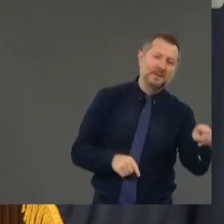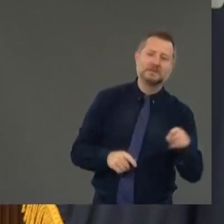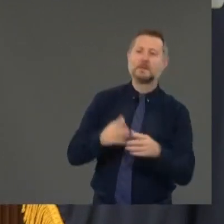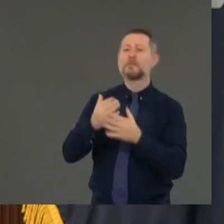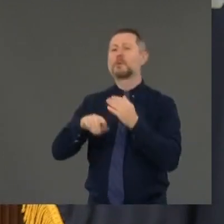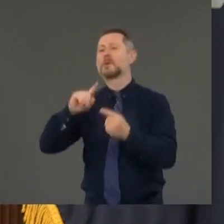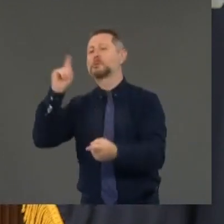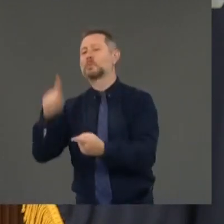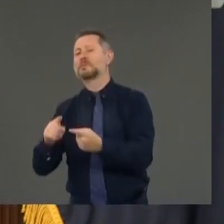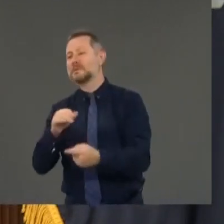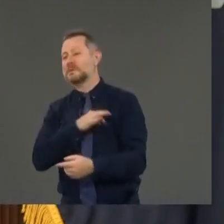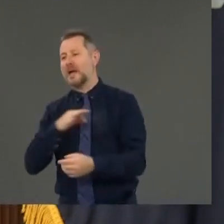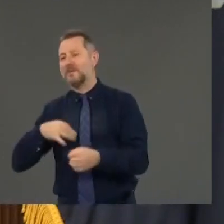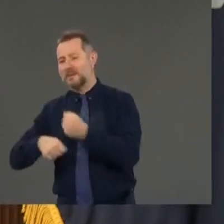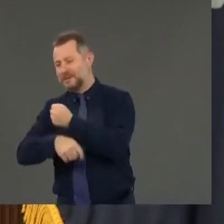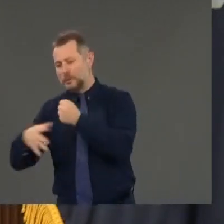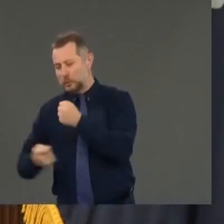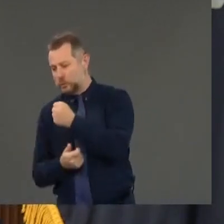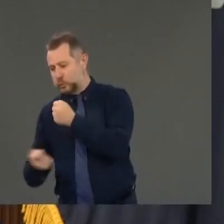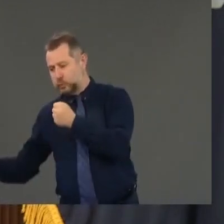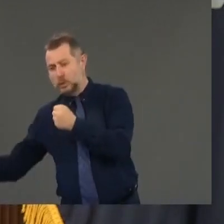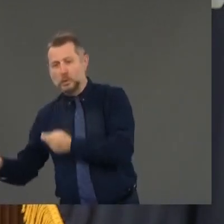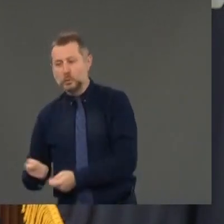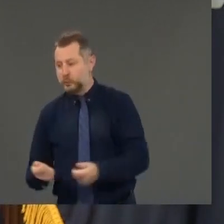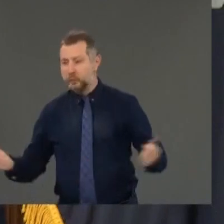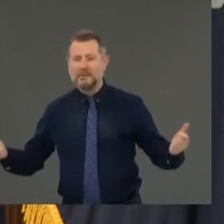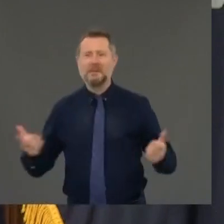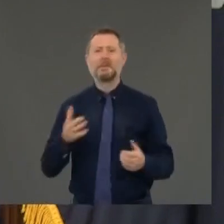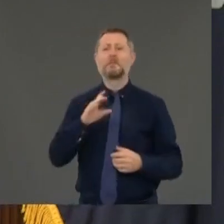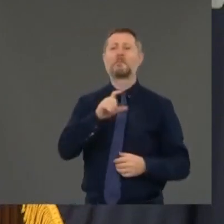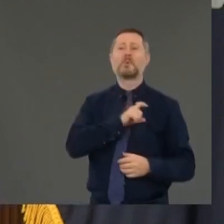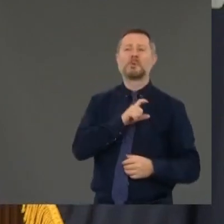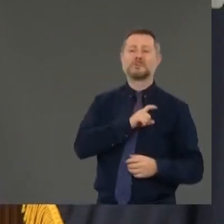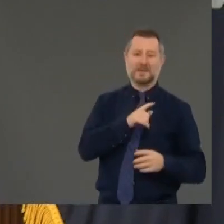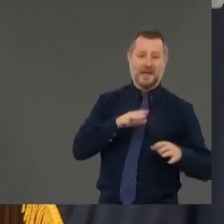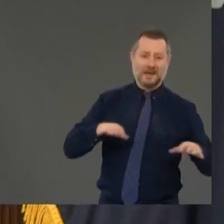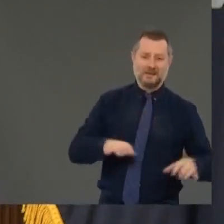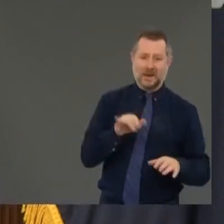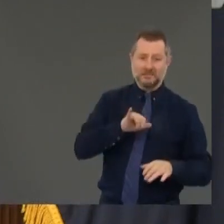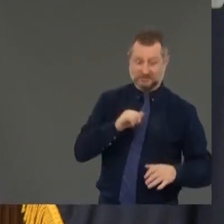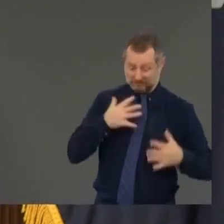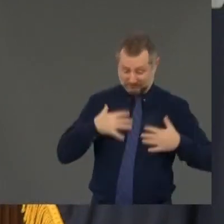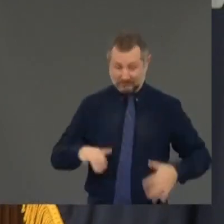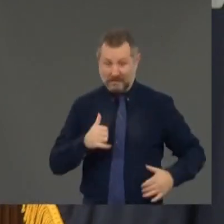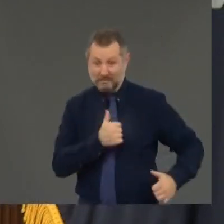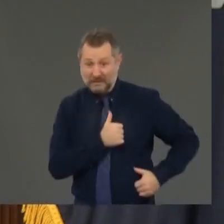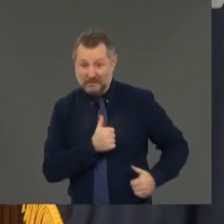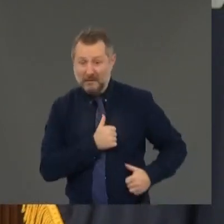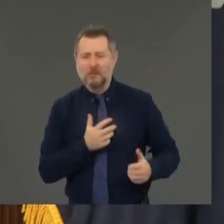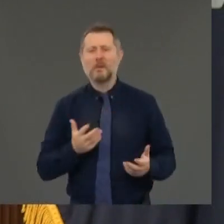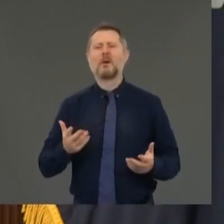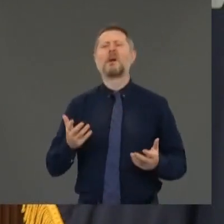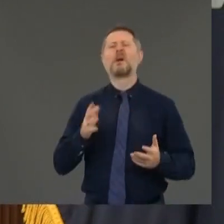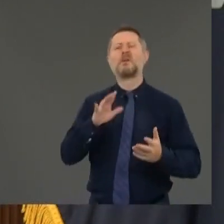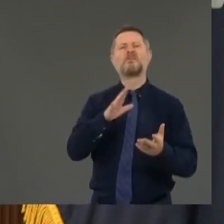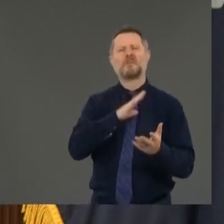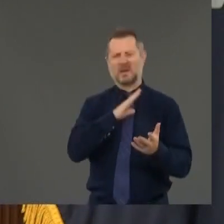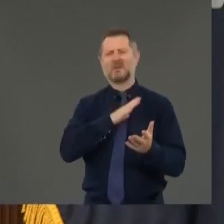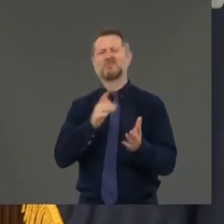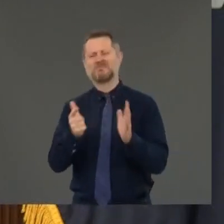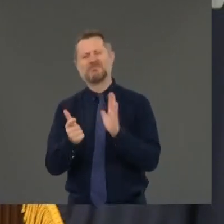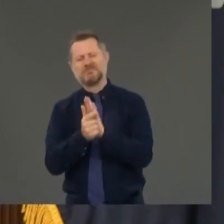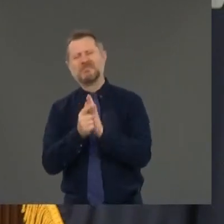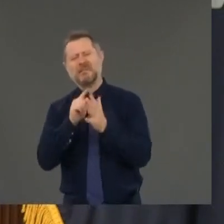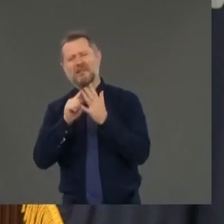CUT THE BUDGET A BILLION.